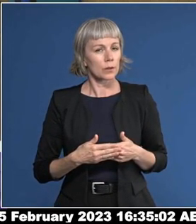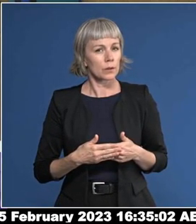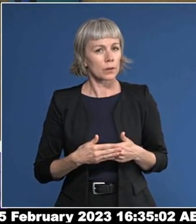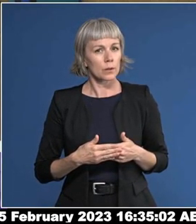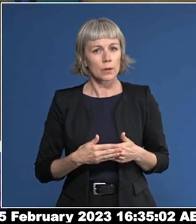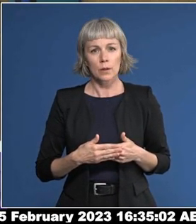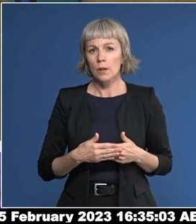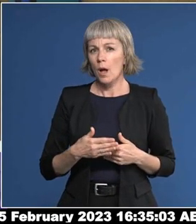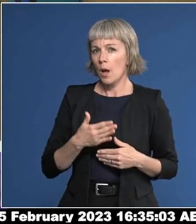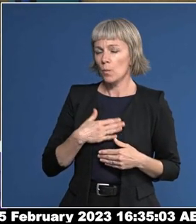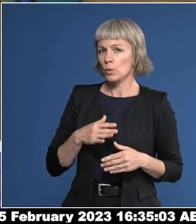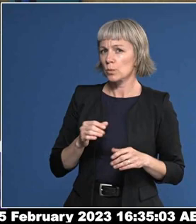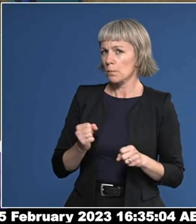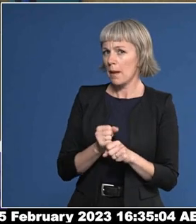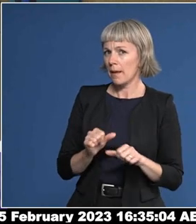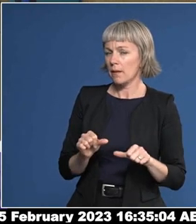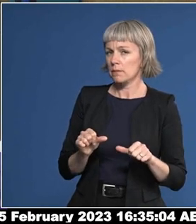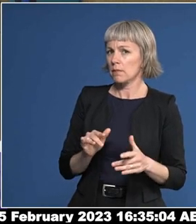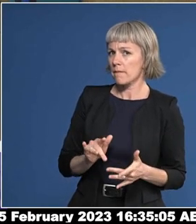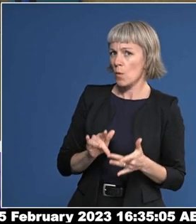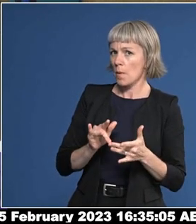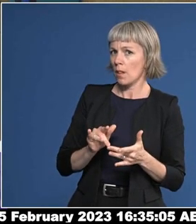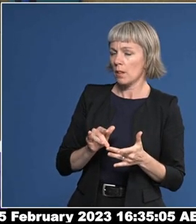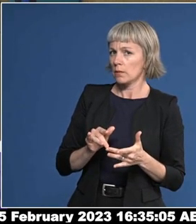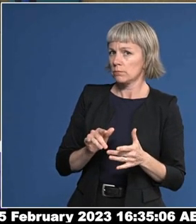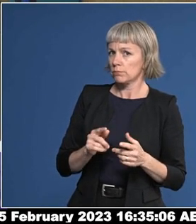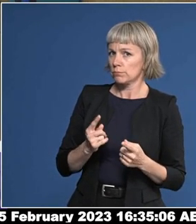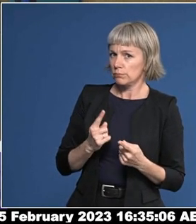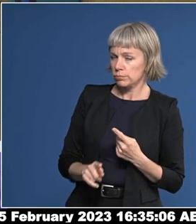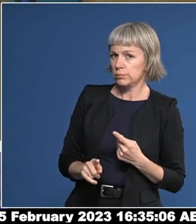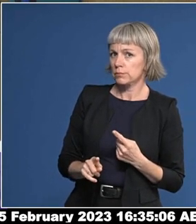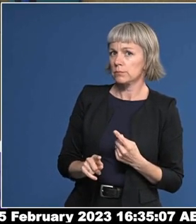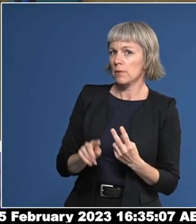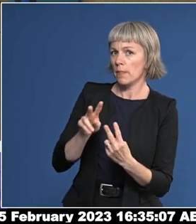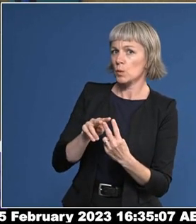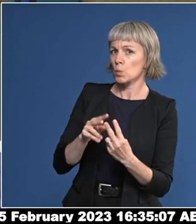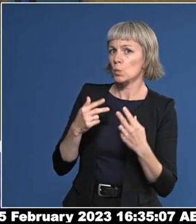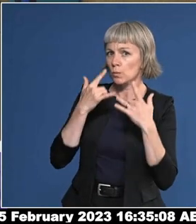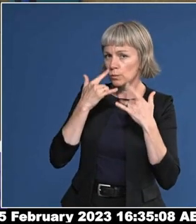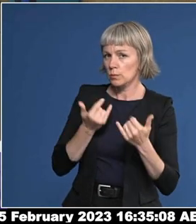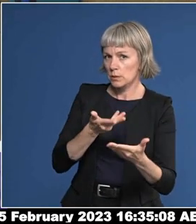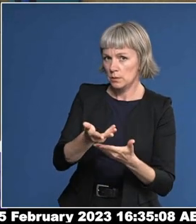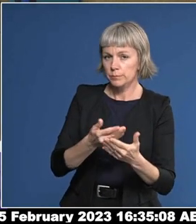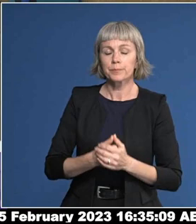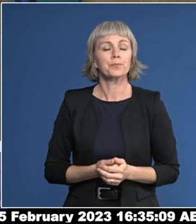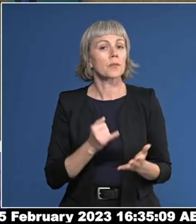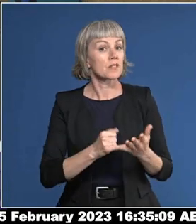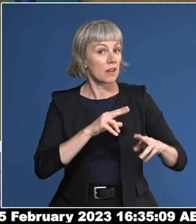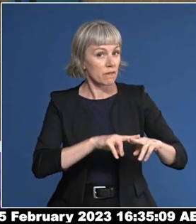counsel today. I make the following direction: Sunnyfield and Afford each file with the Office of